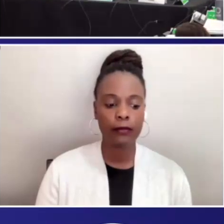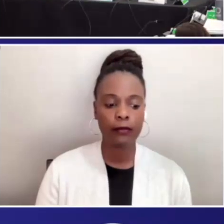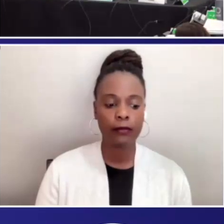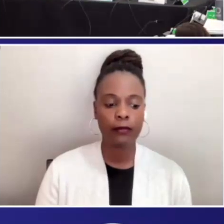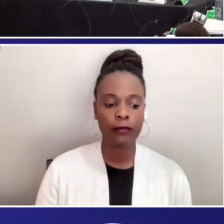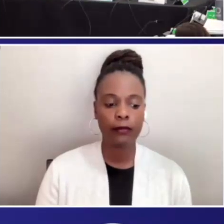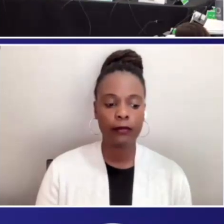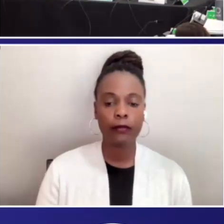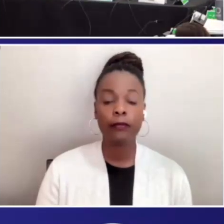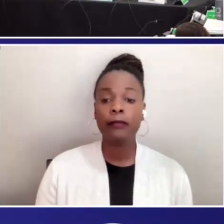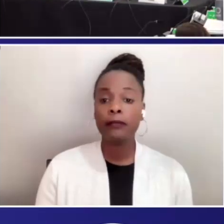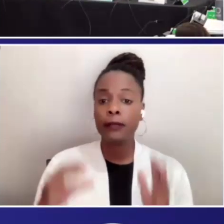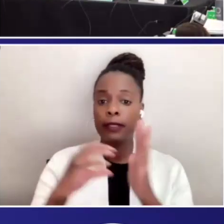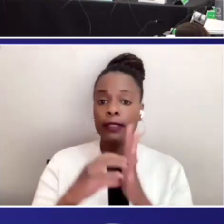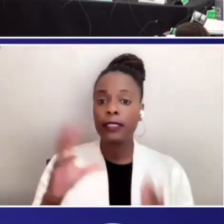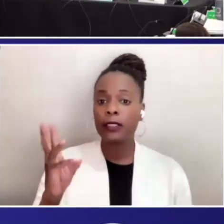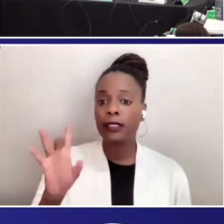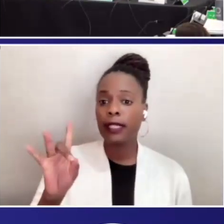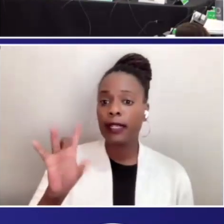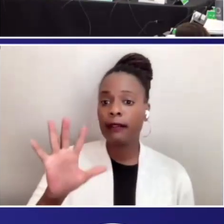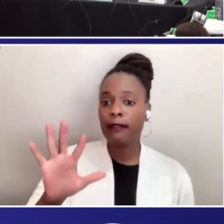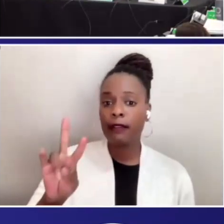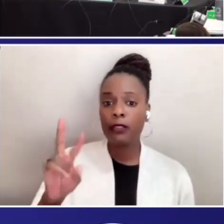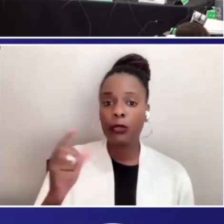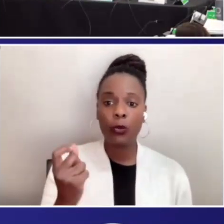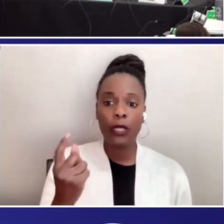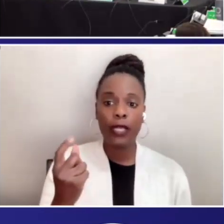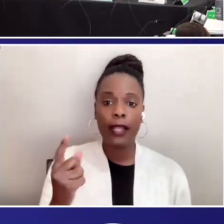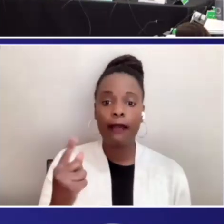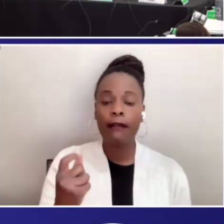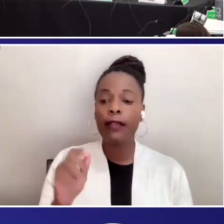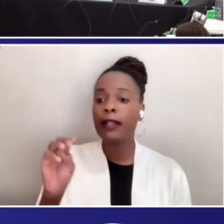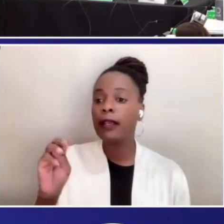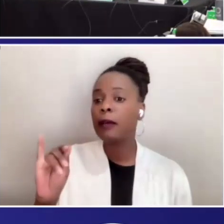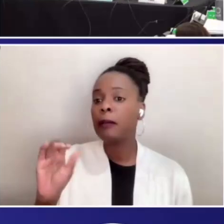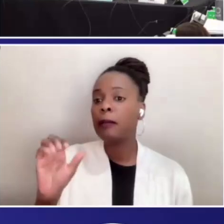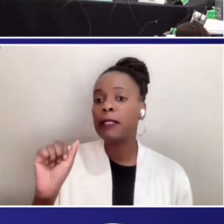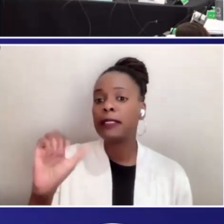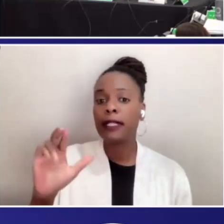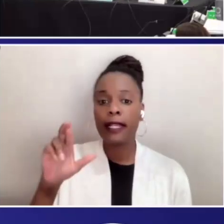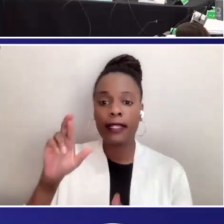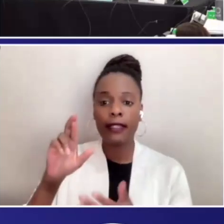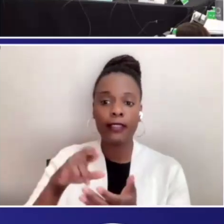Section 685.211, miscellaneous repayment provisions. Give you guys a second to get